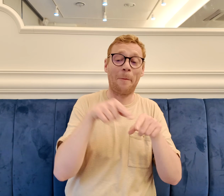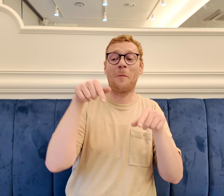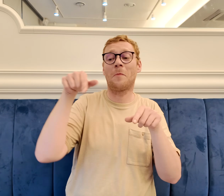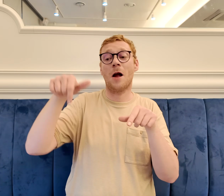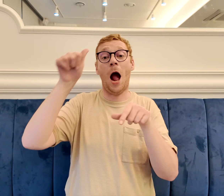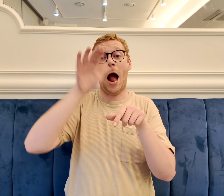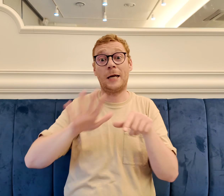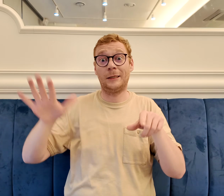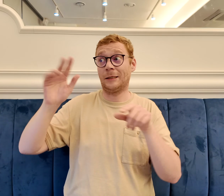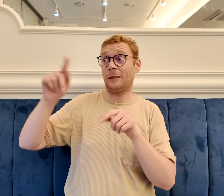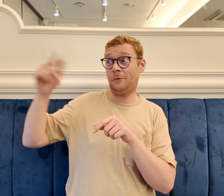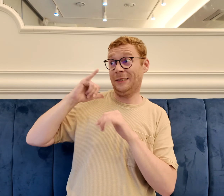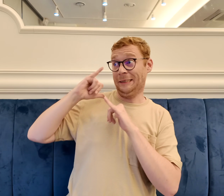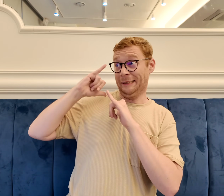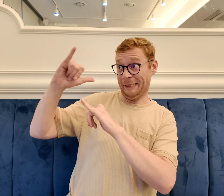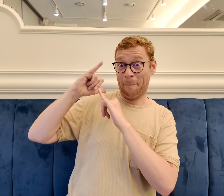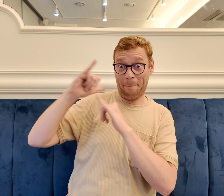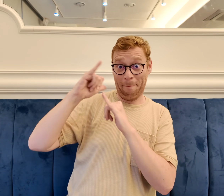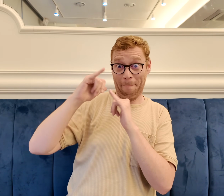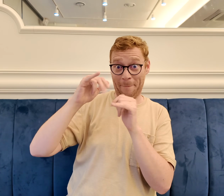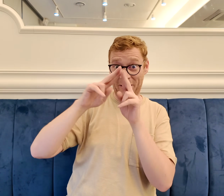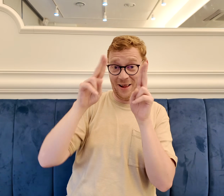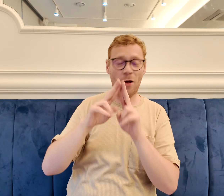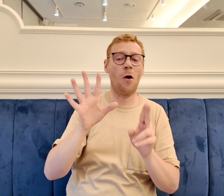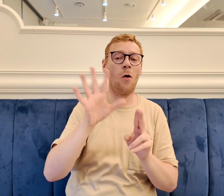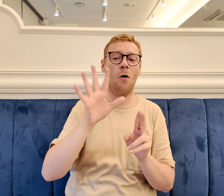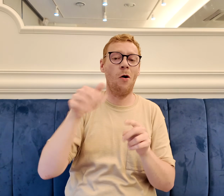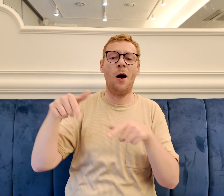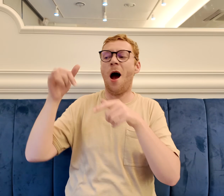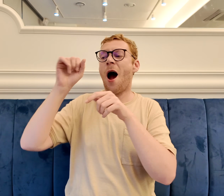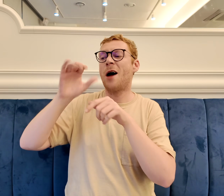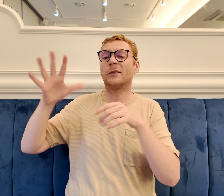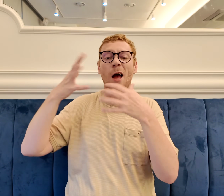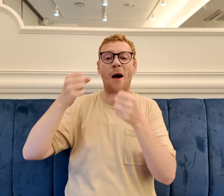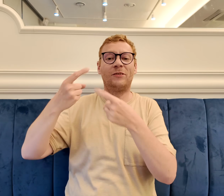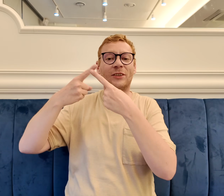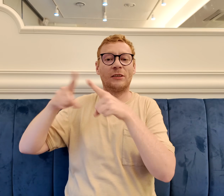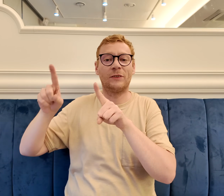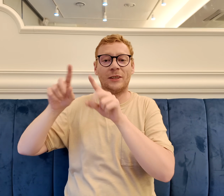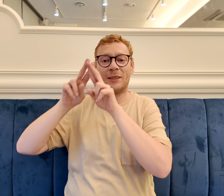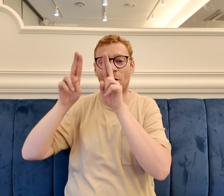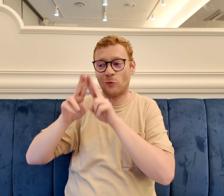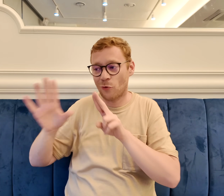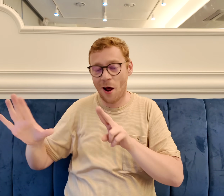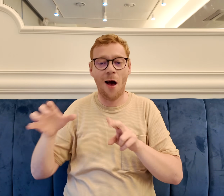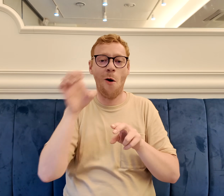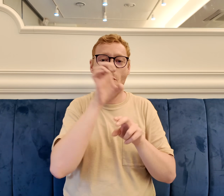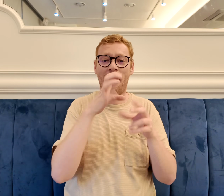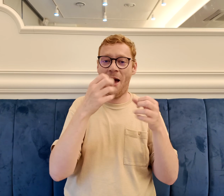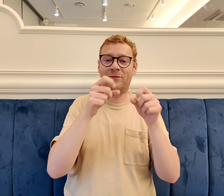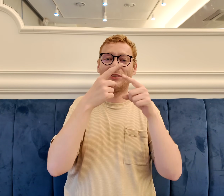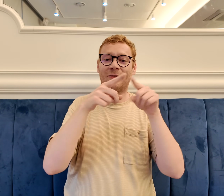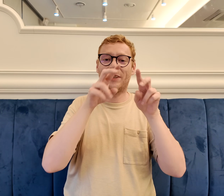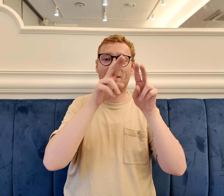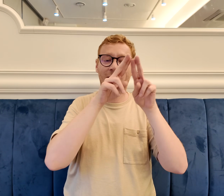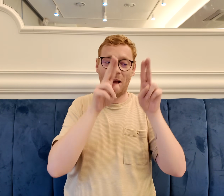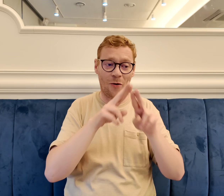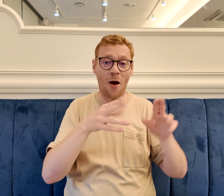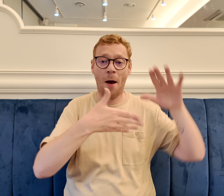Are the international sign of Asian and European countries the same? No. The international sign of Asia, Europe,